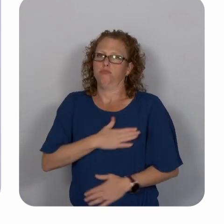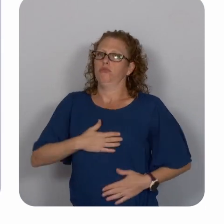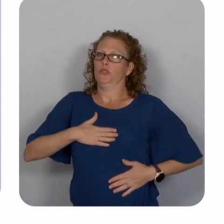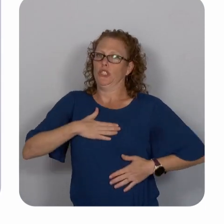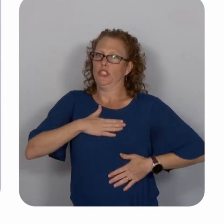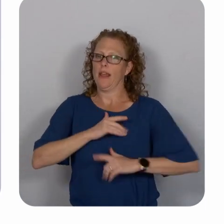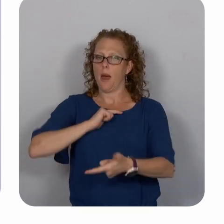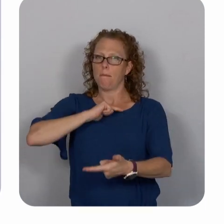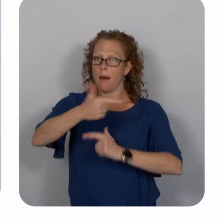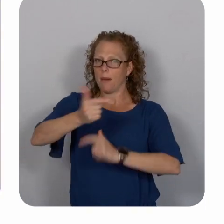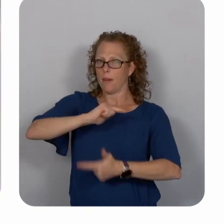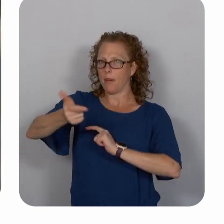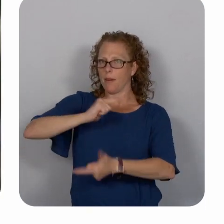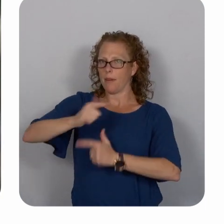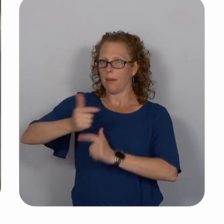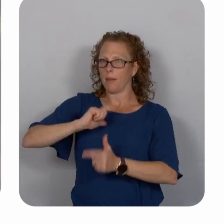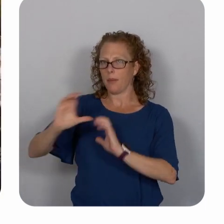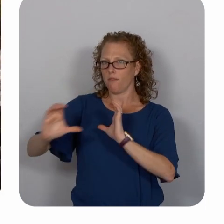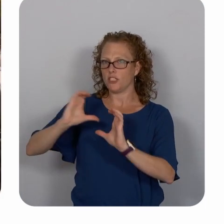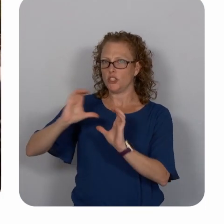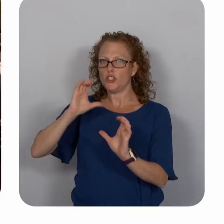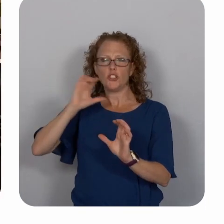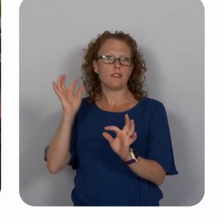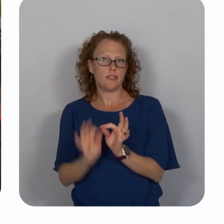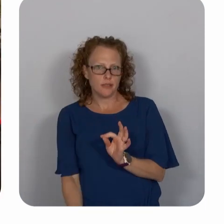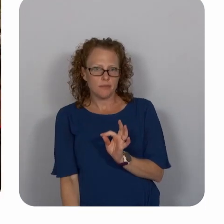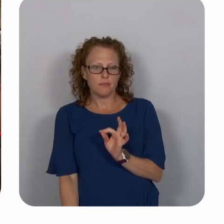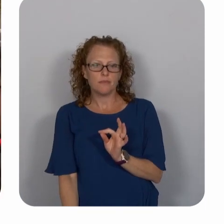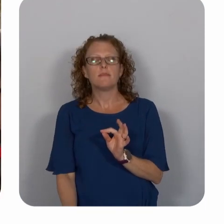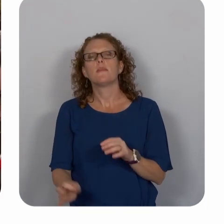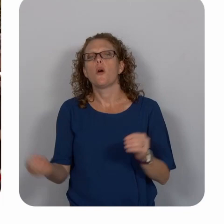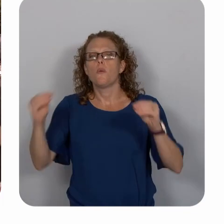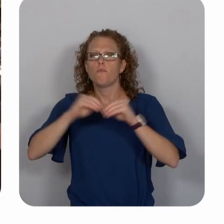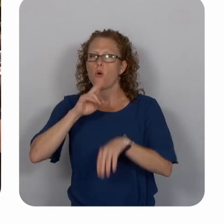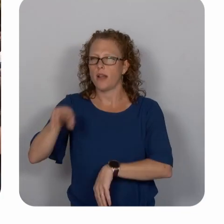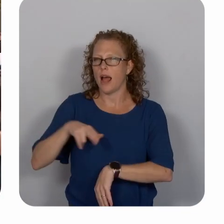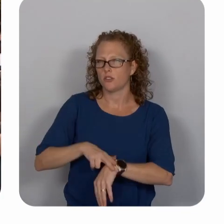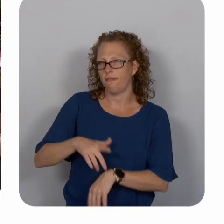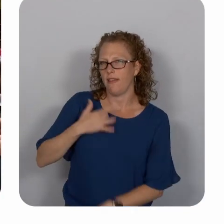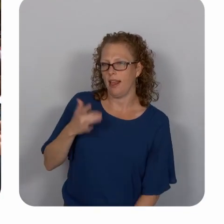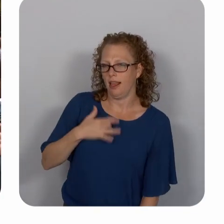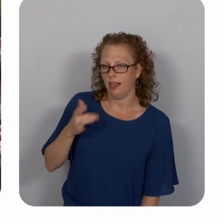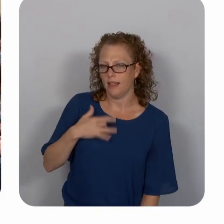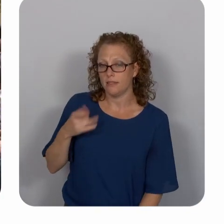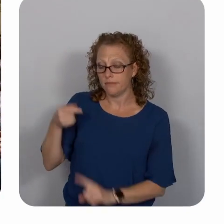This Meta AI model can also improve its capability continuously and provide